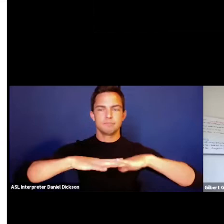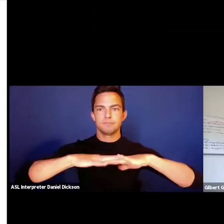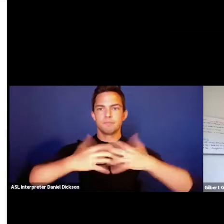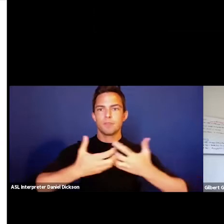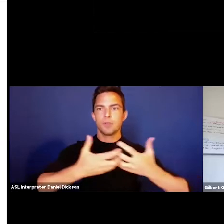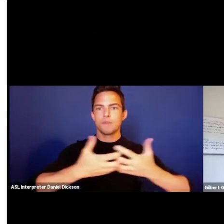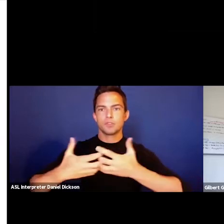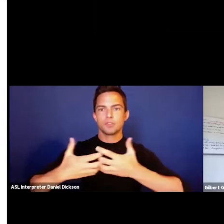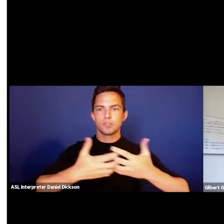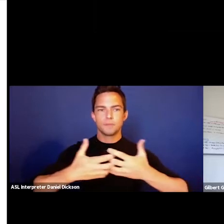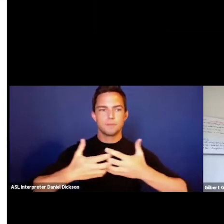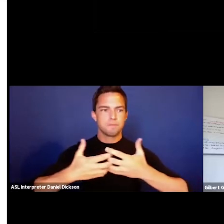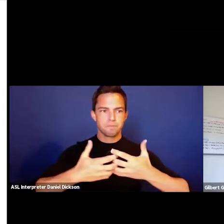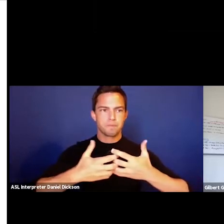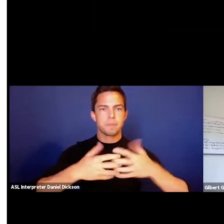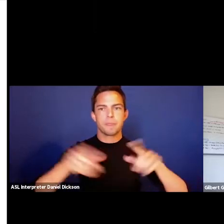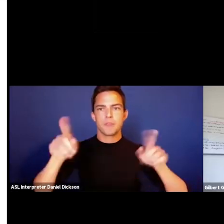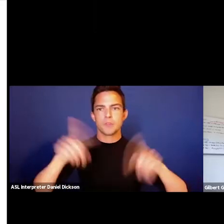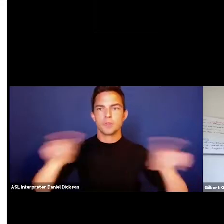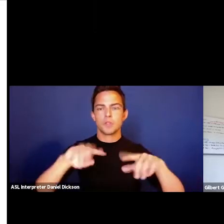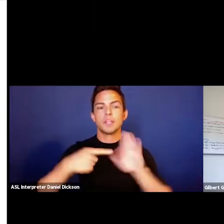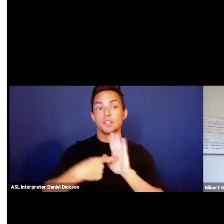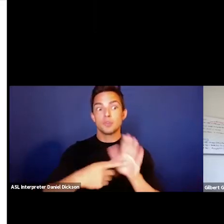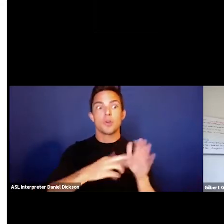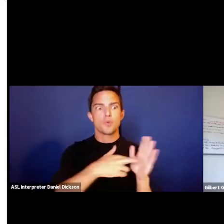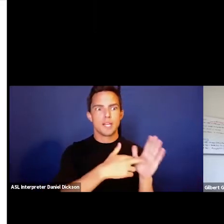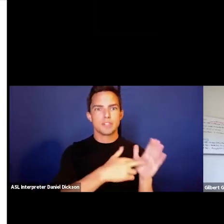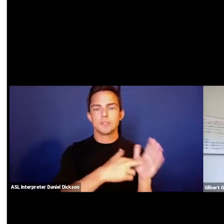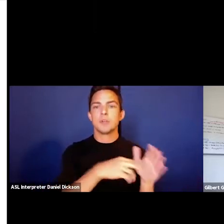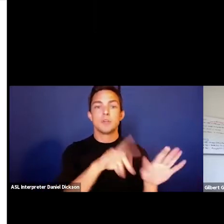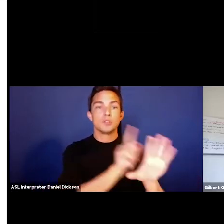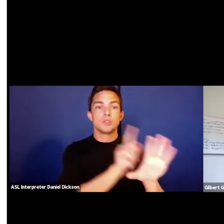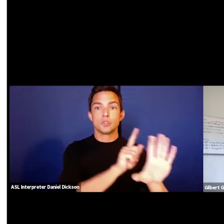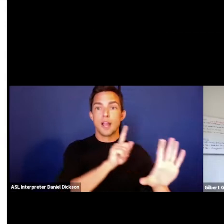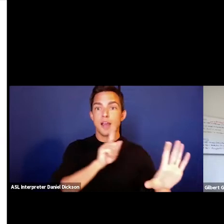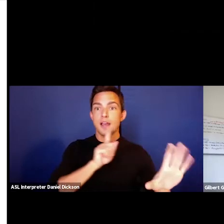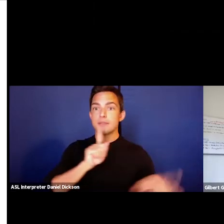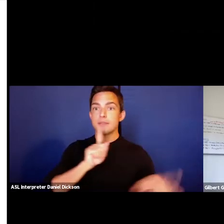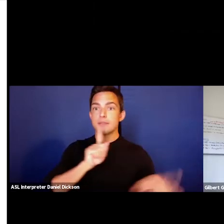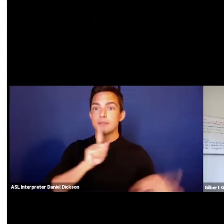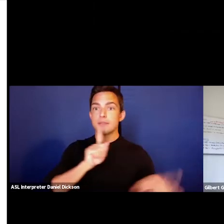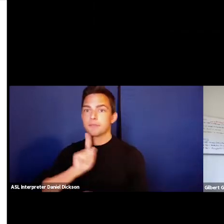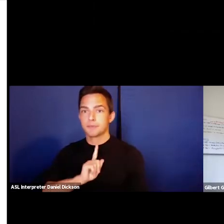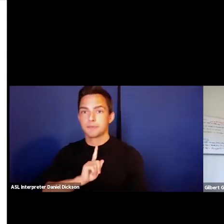that reflects that there is a relationship between social isolation and loneliness. They do over-lap;